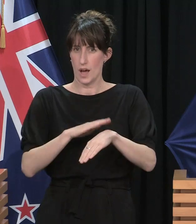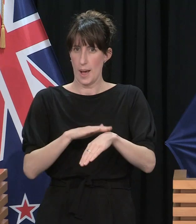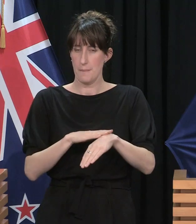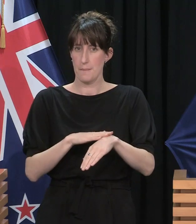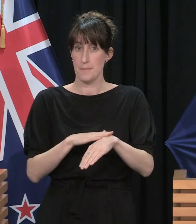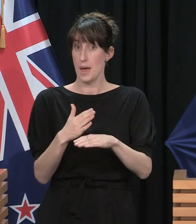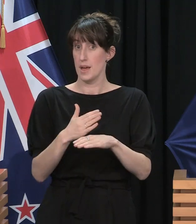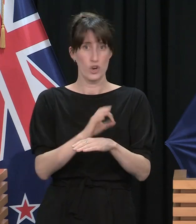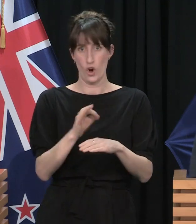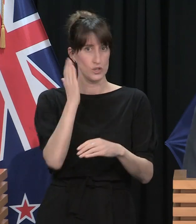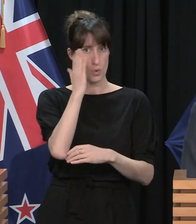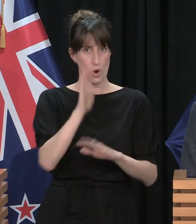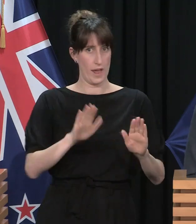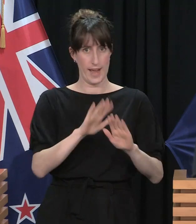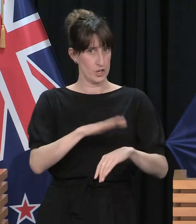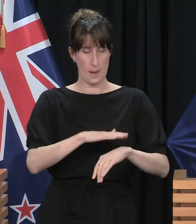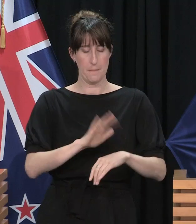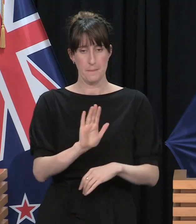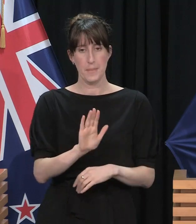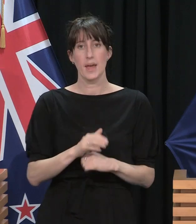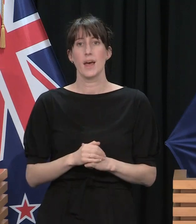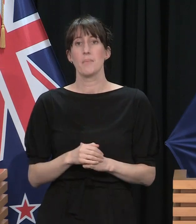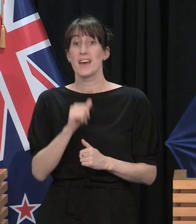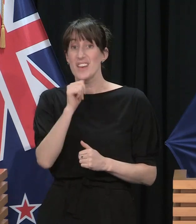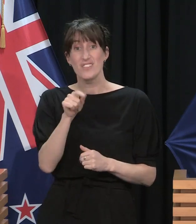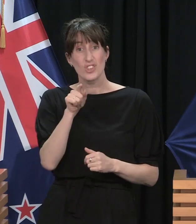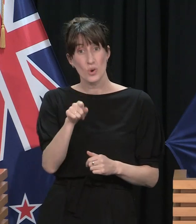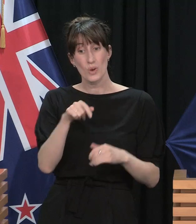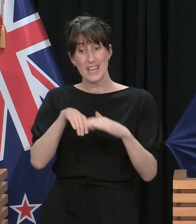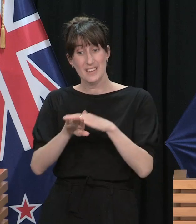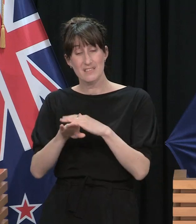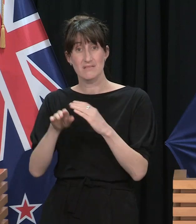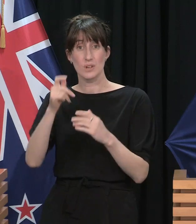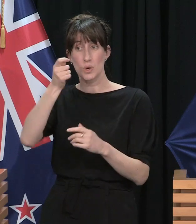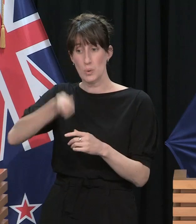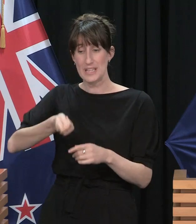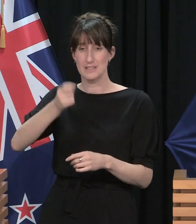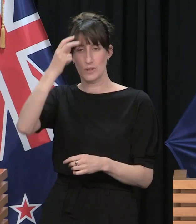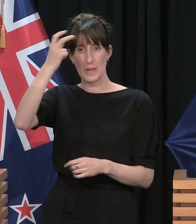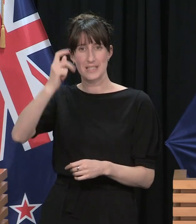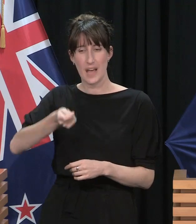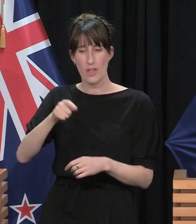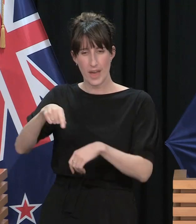the 1st to the 4th of July - a very short period - and this was before the school